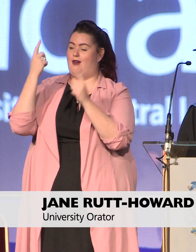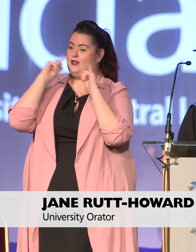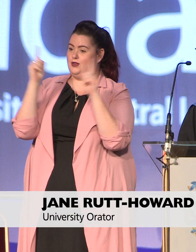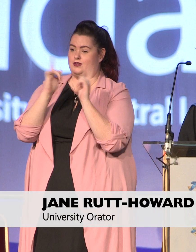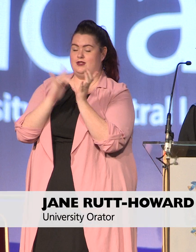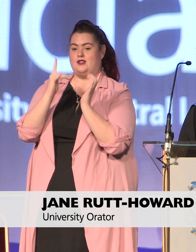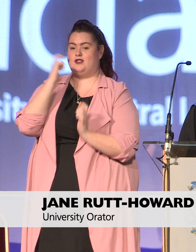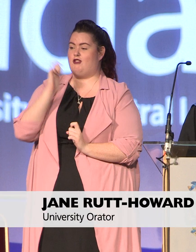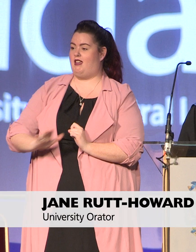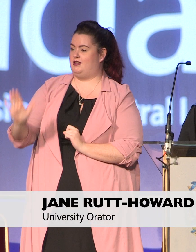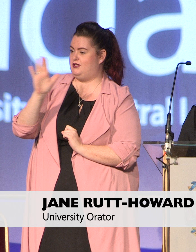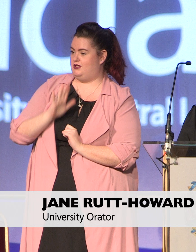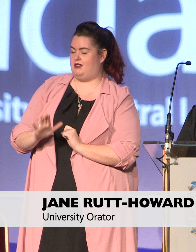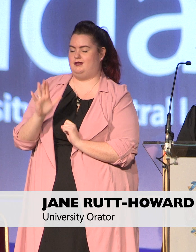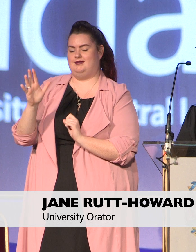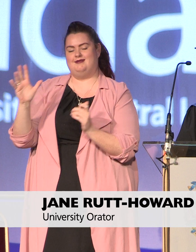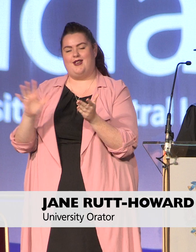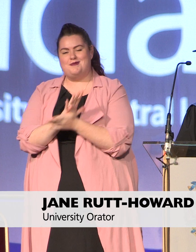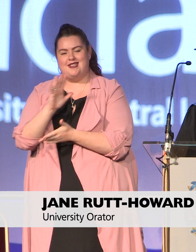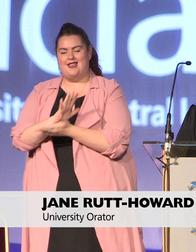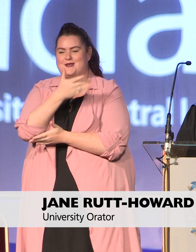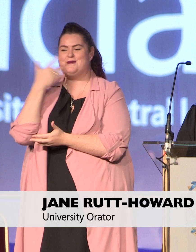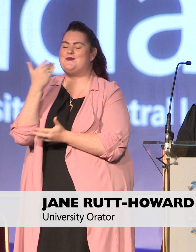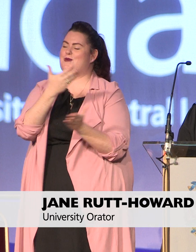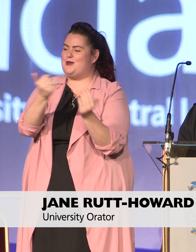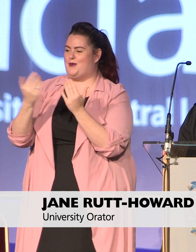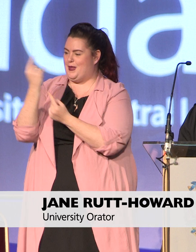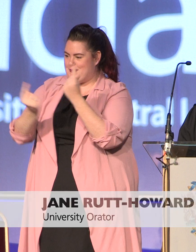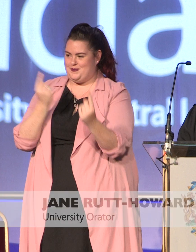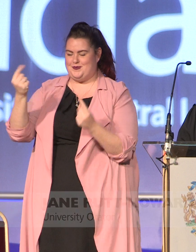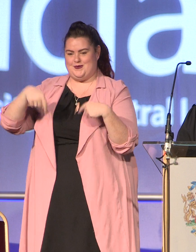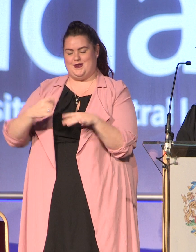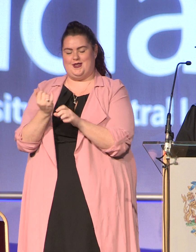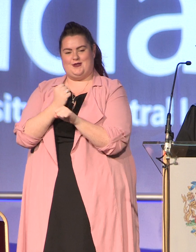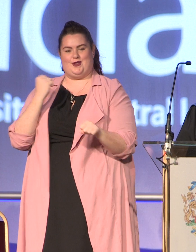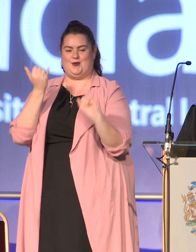Lancashire and delighted to warmly welcome you to this graduation ceremony